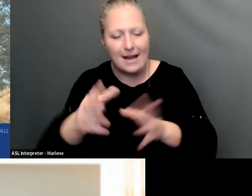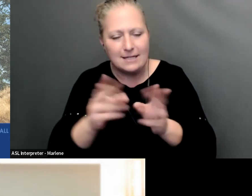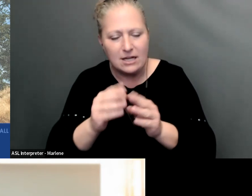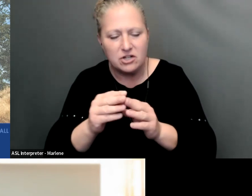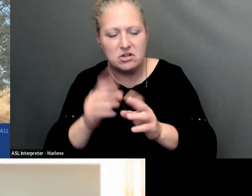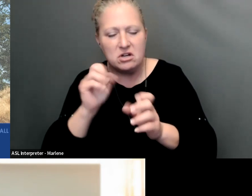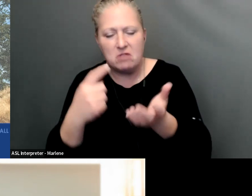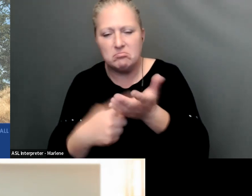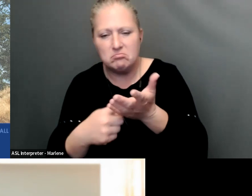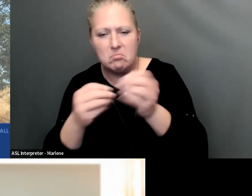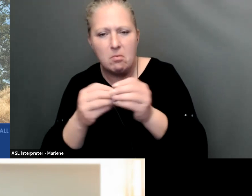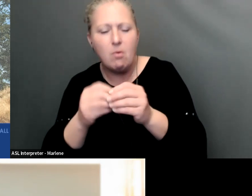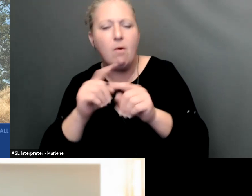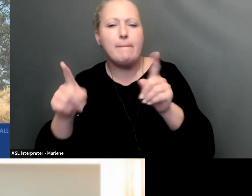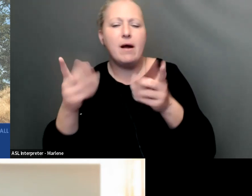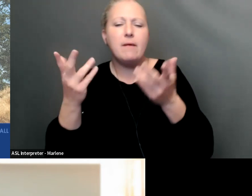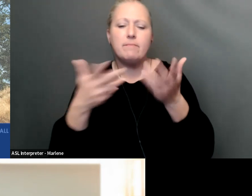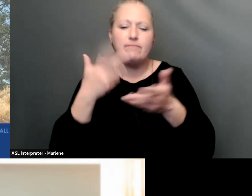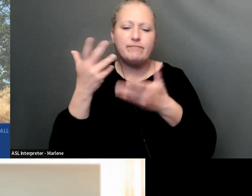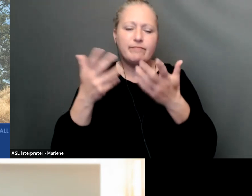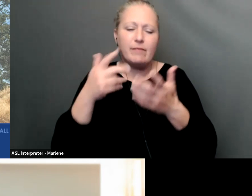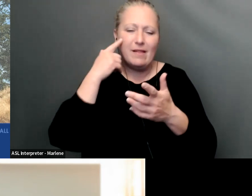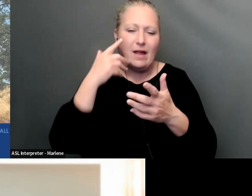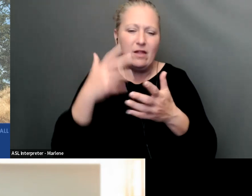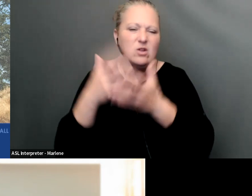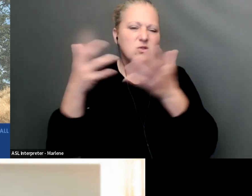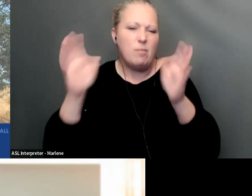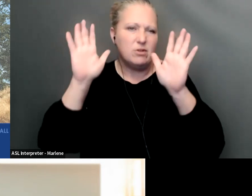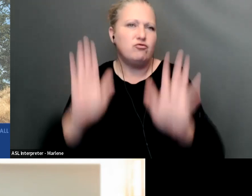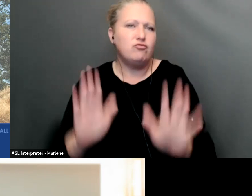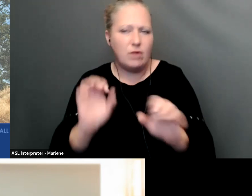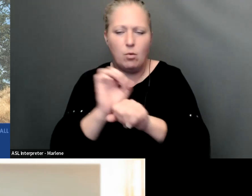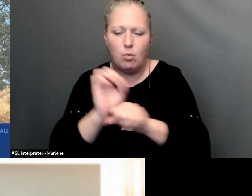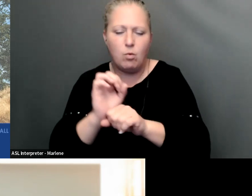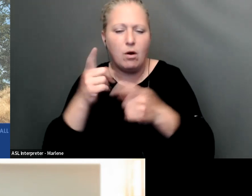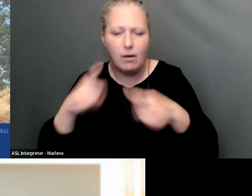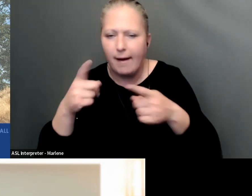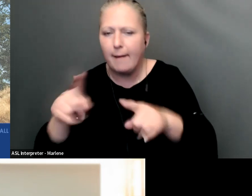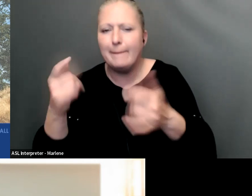really think that there's there's so much great work going on out there already by, you know,